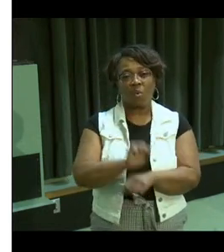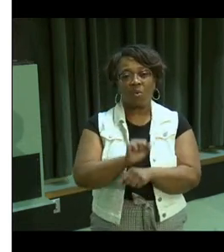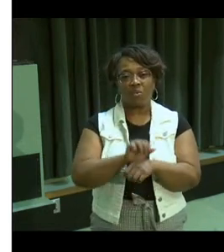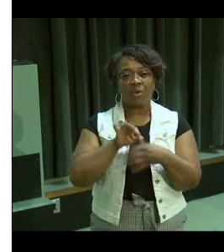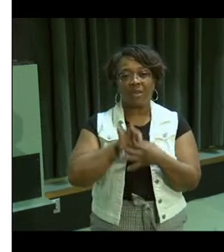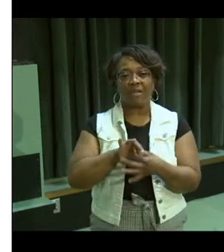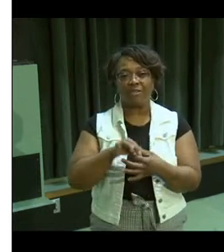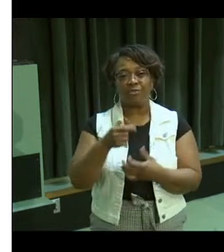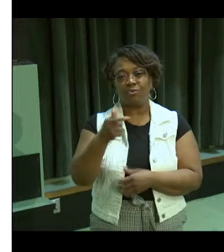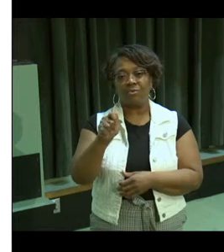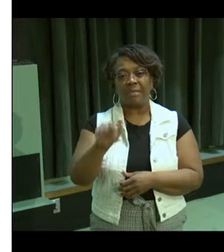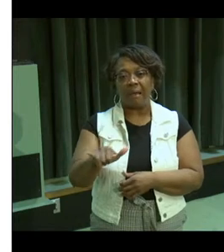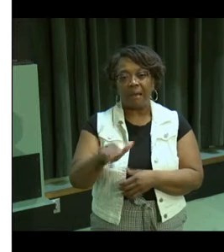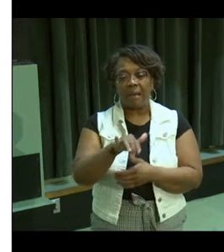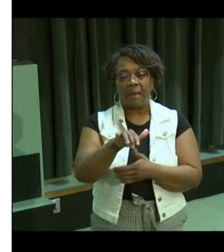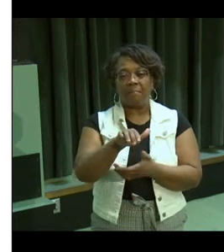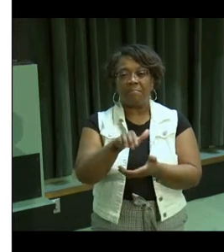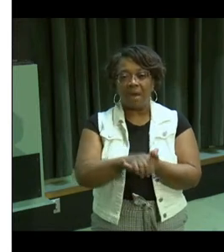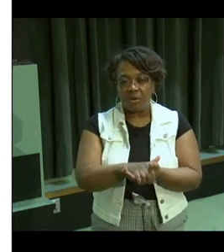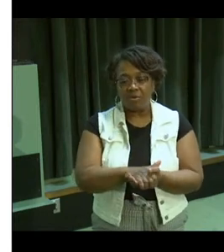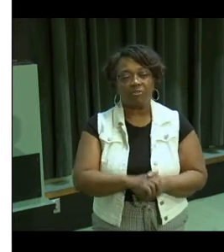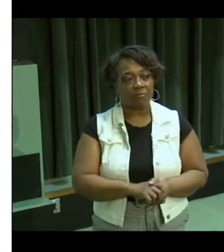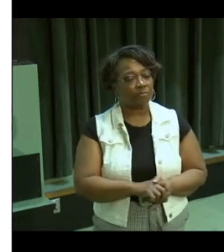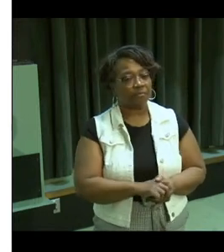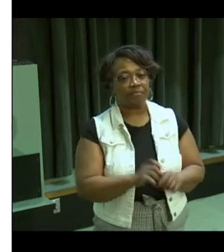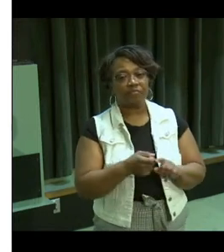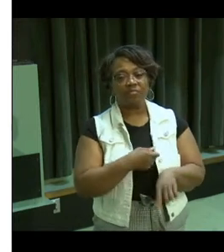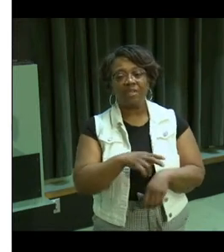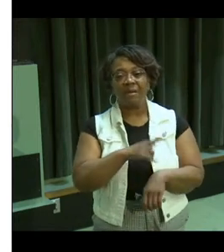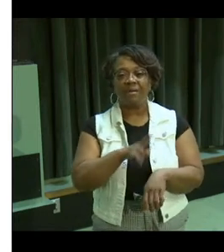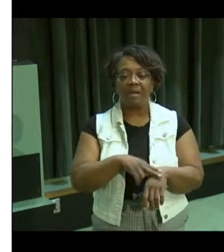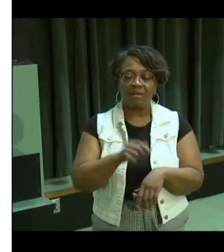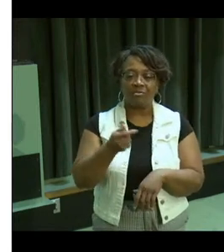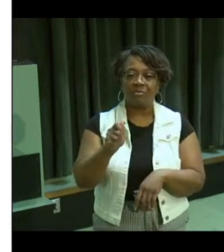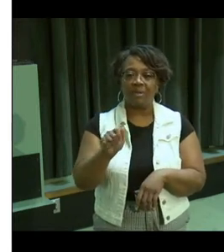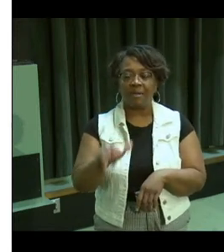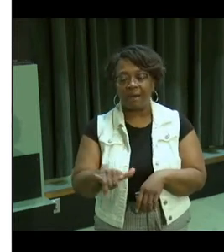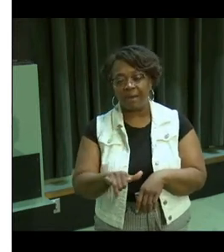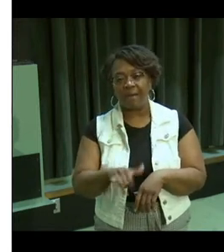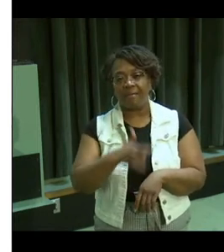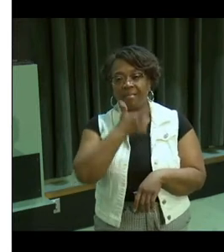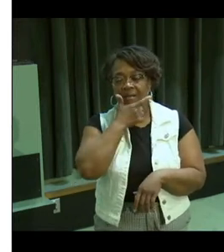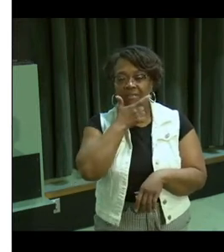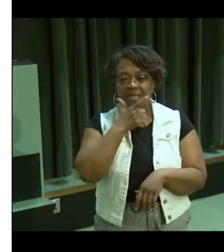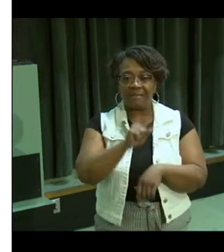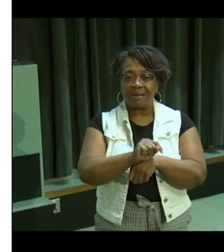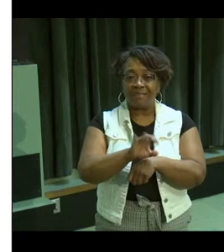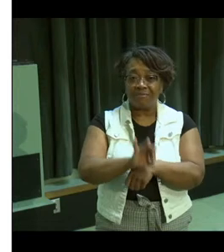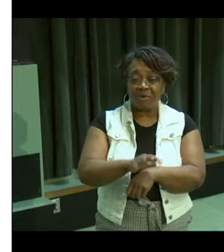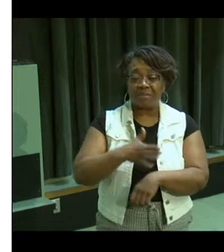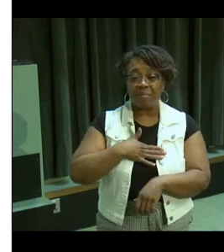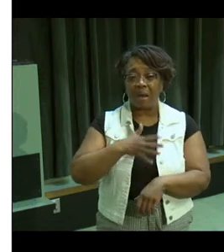marriage. And so from the